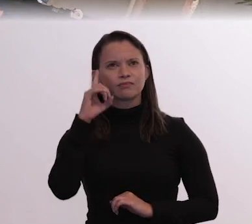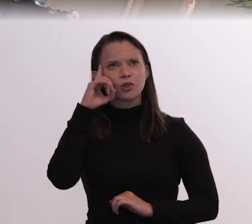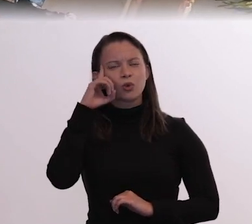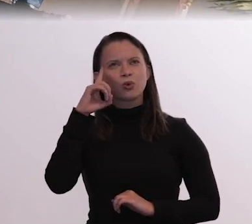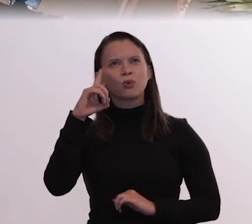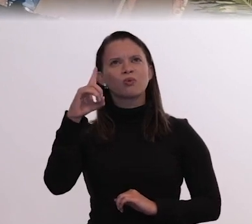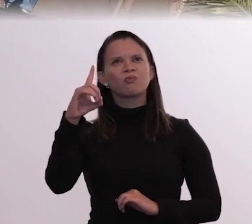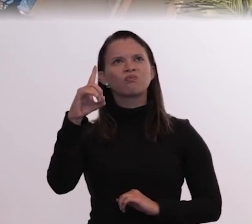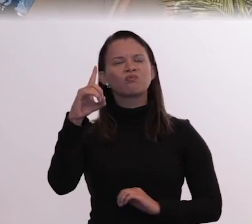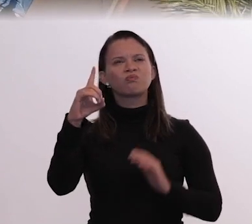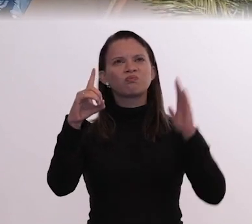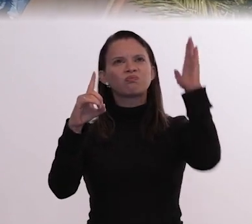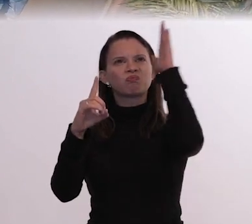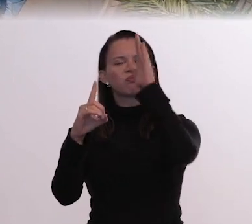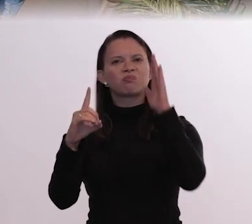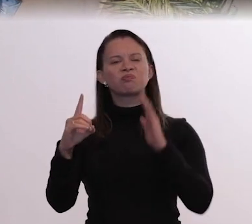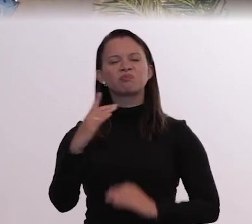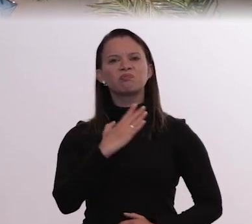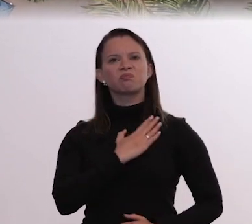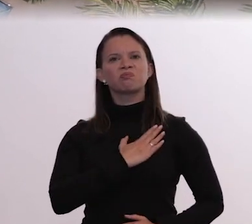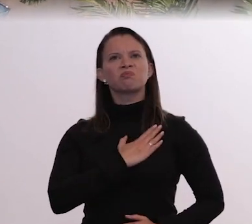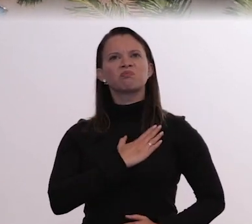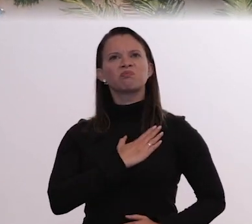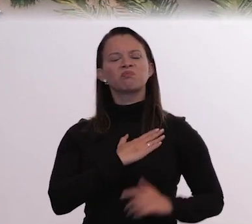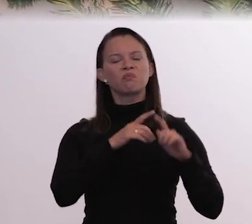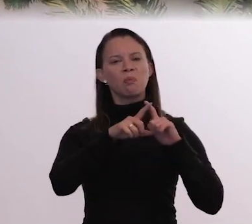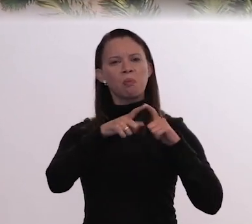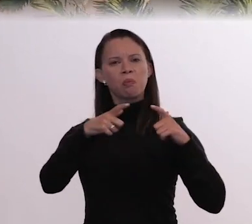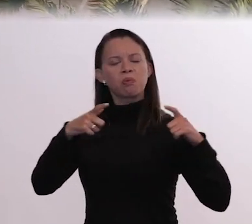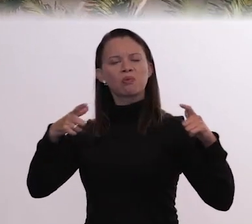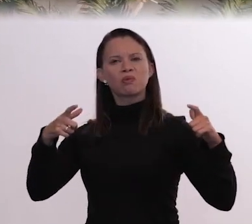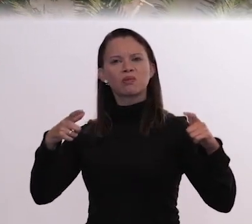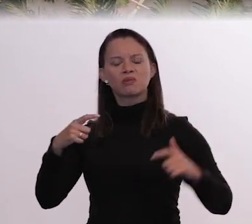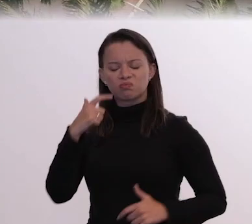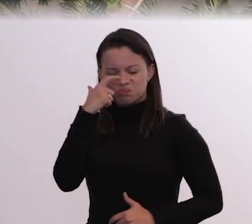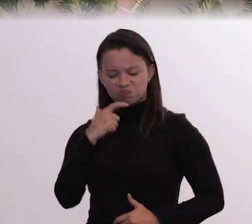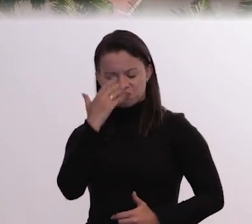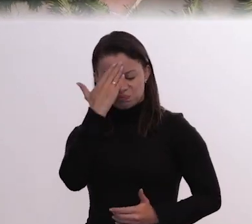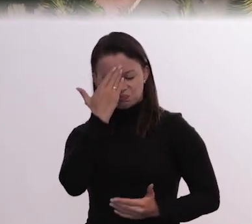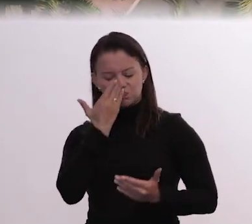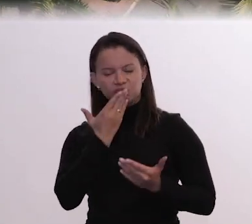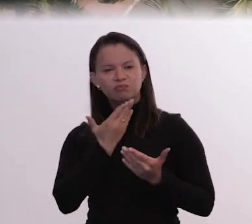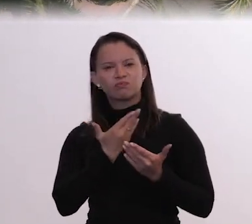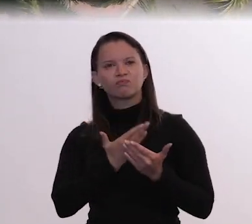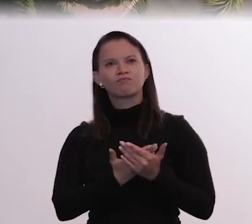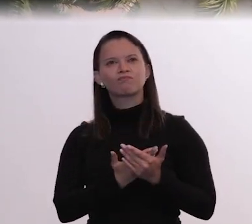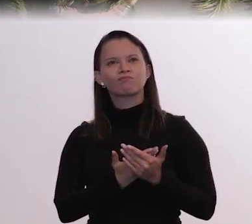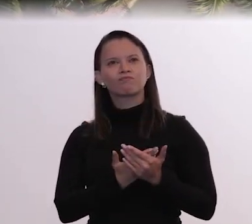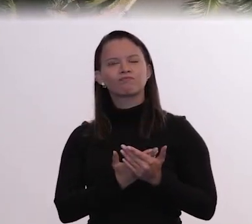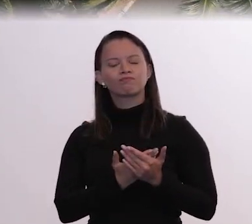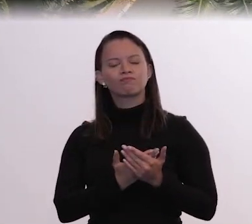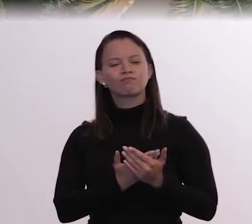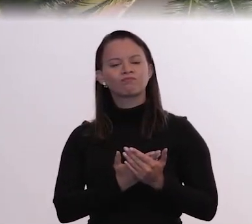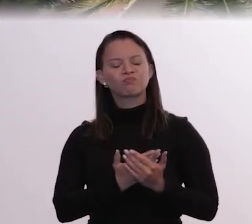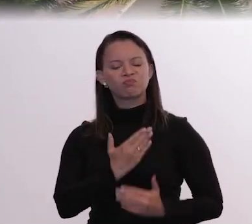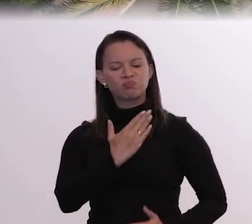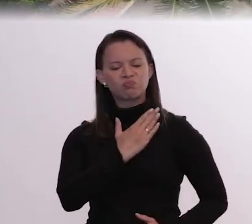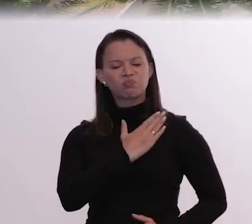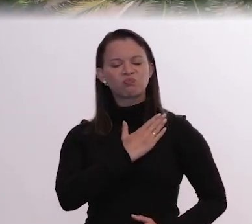I believe it will become a great nation not because someone in Brasilia will have decided that.